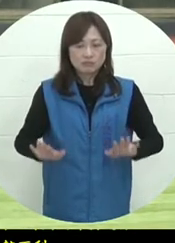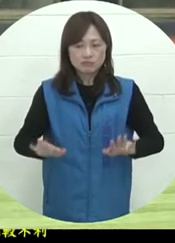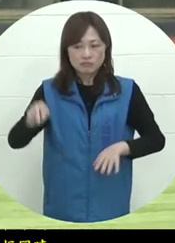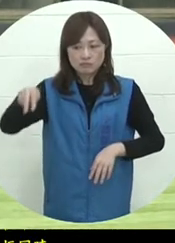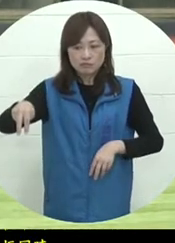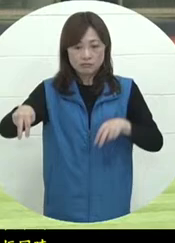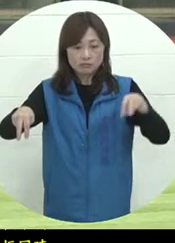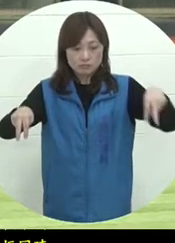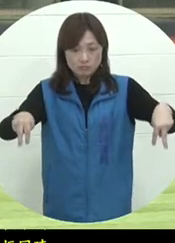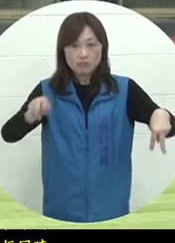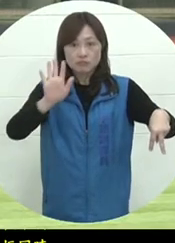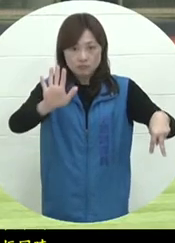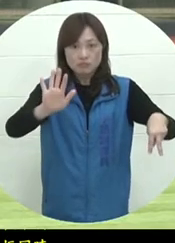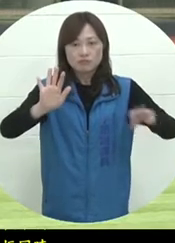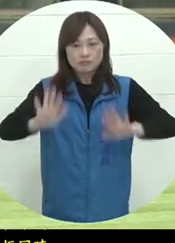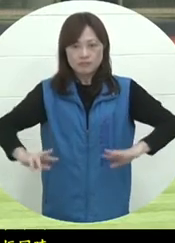3 and 6.